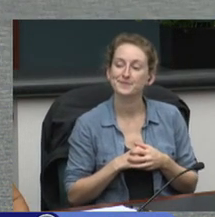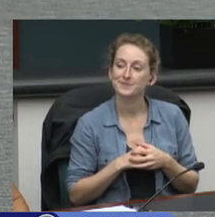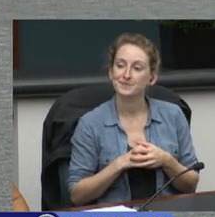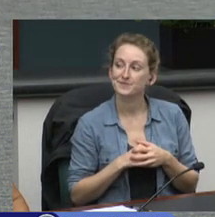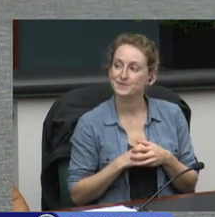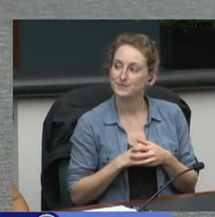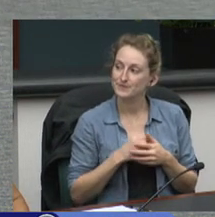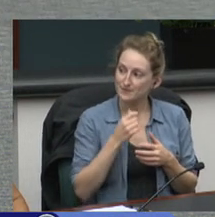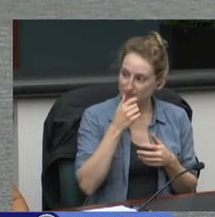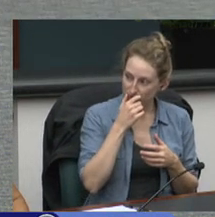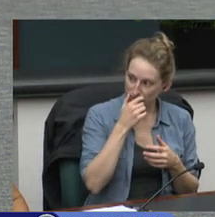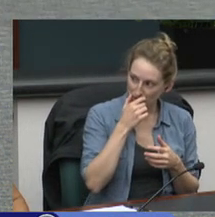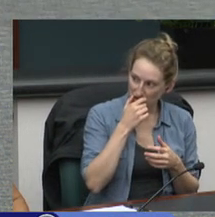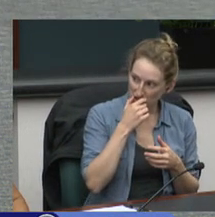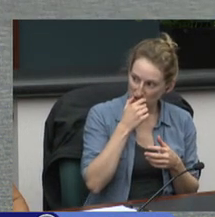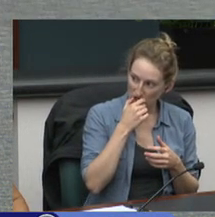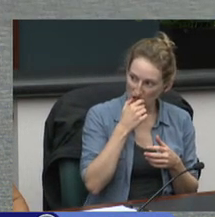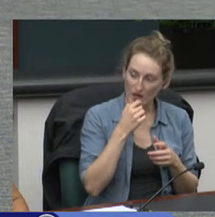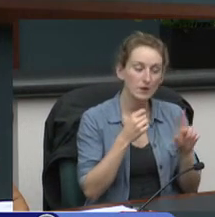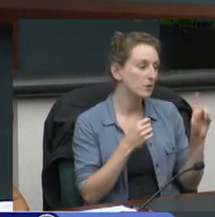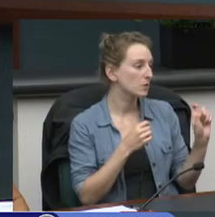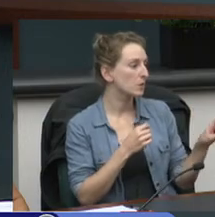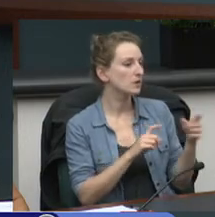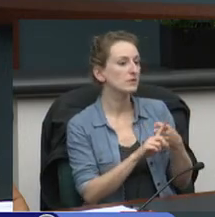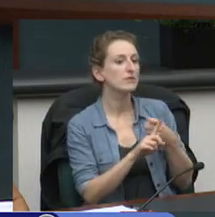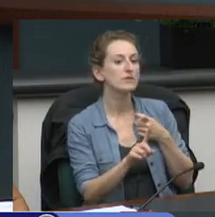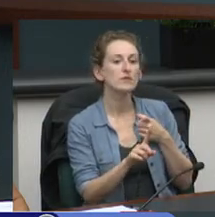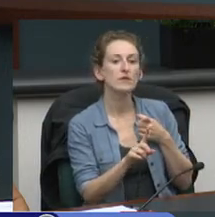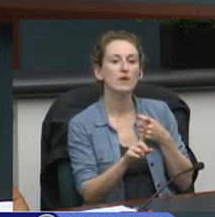was a question from mr. Rosenberger about minimum parking standards do you